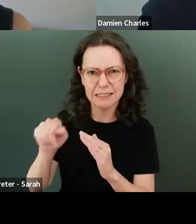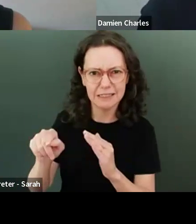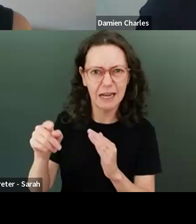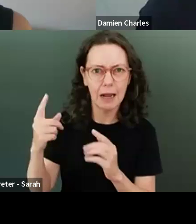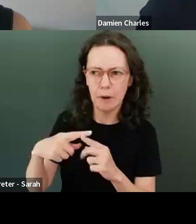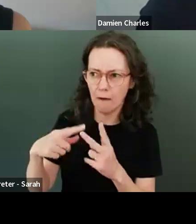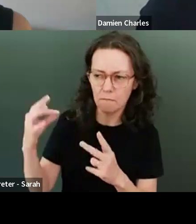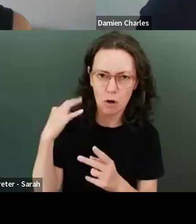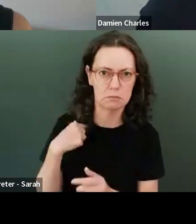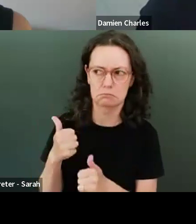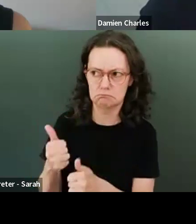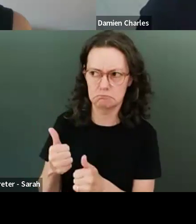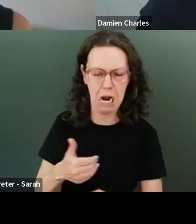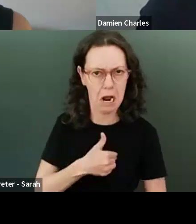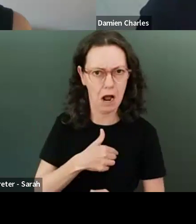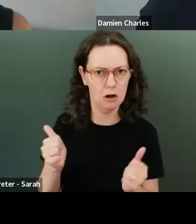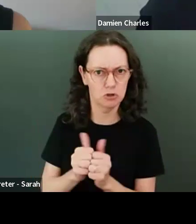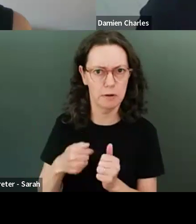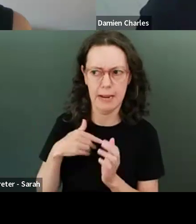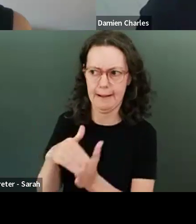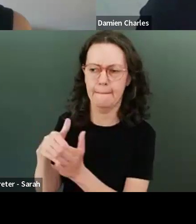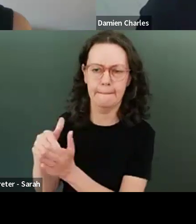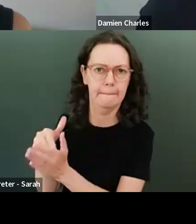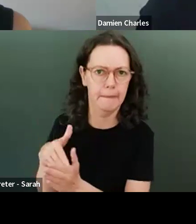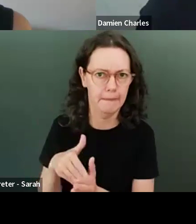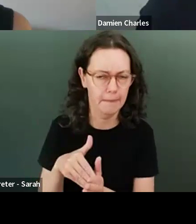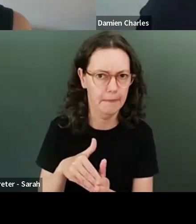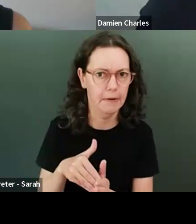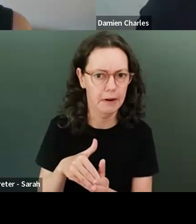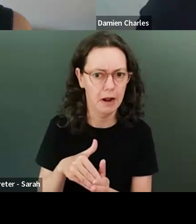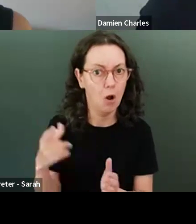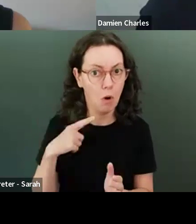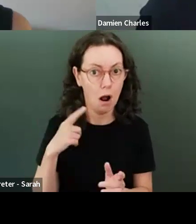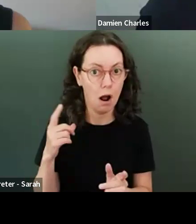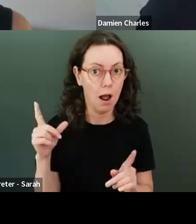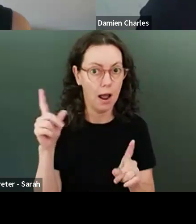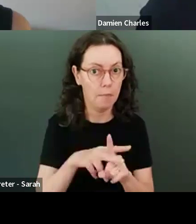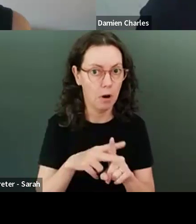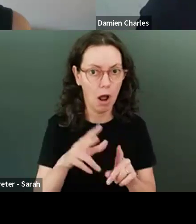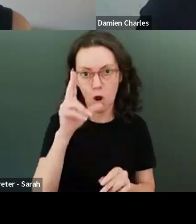that's one of the main reasons I applied